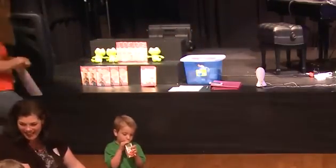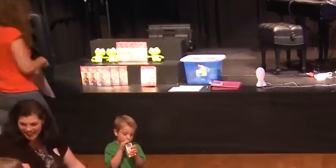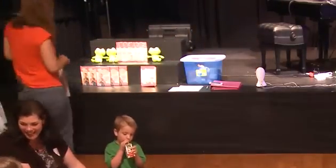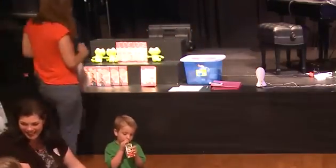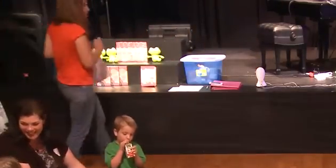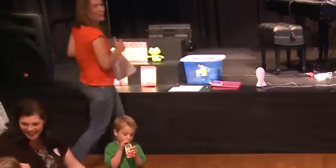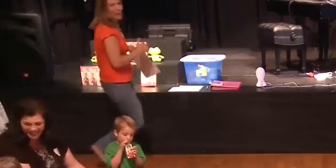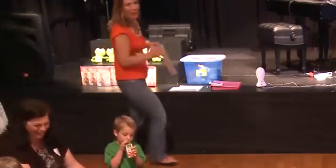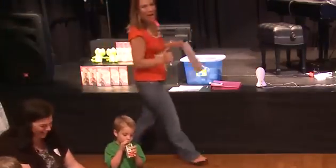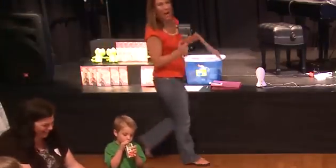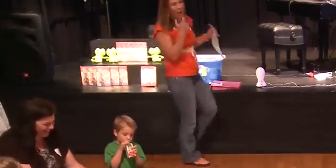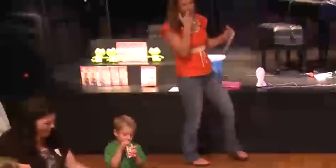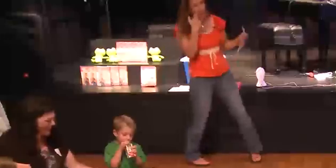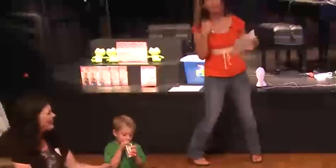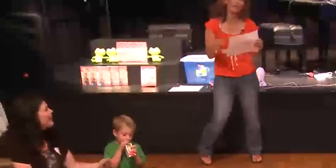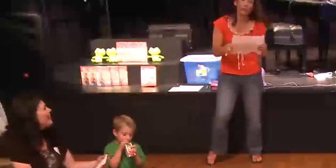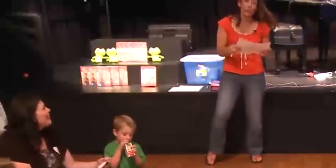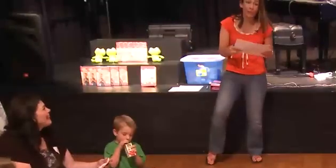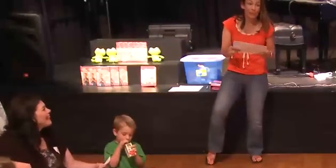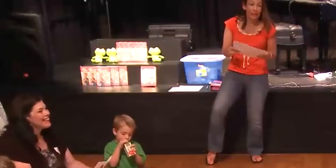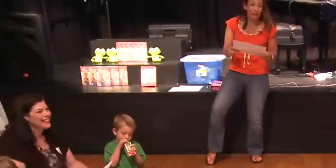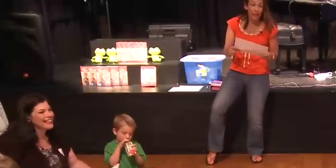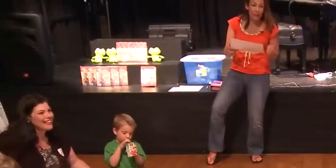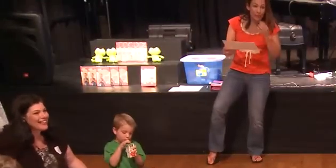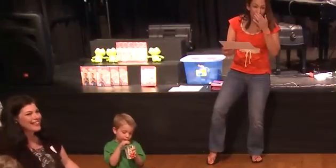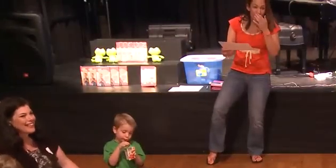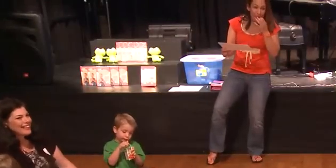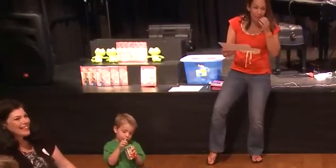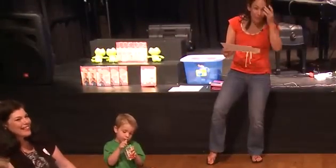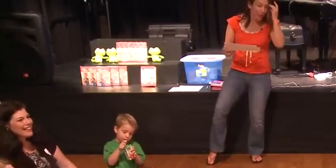I mean as long as we're here. Lorraine and Andrew what do you guys want, flash cards?